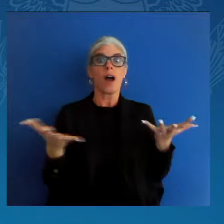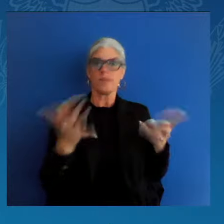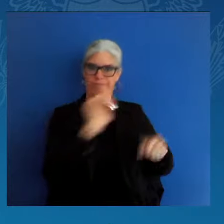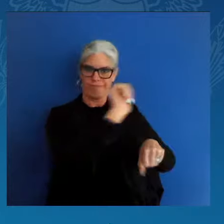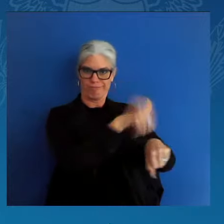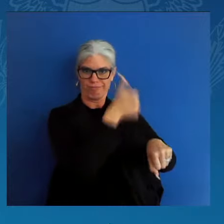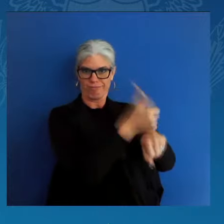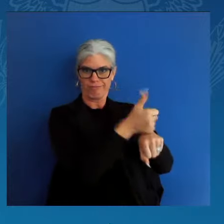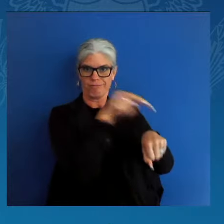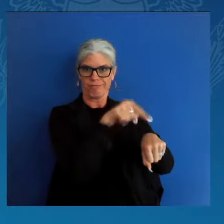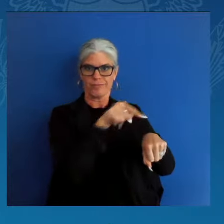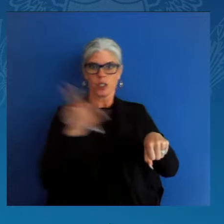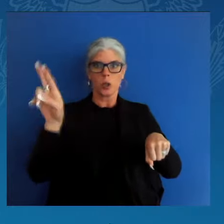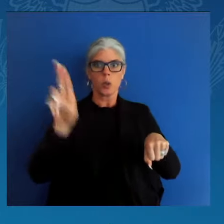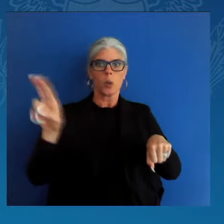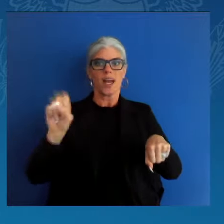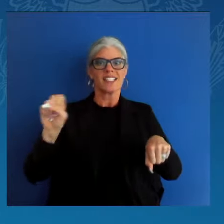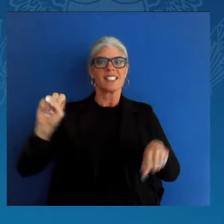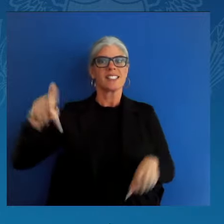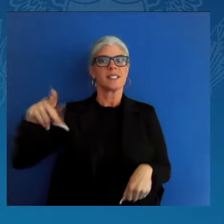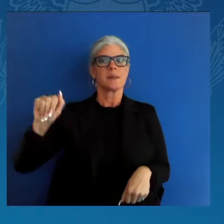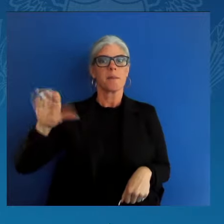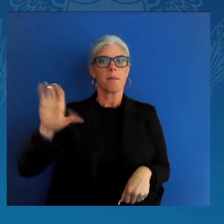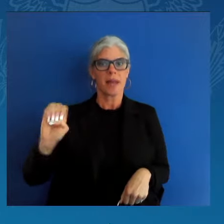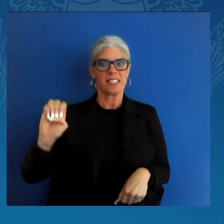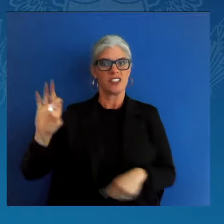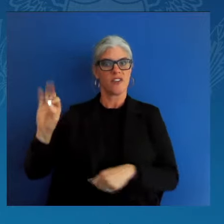I will recognize the Guardians who are with us.